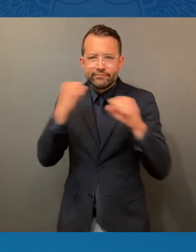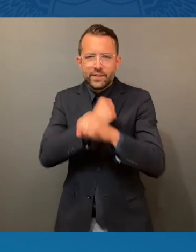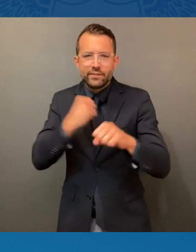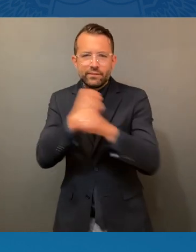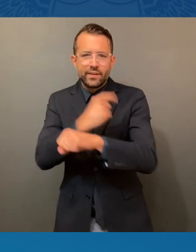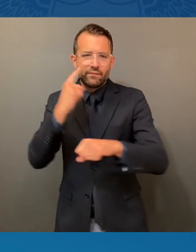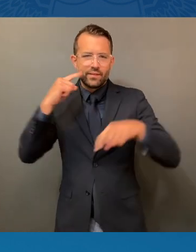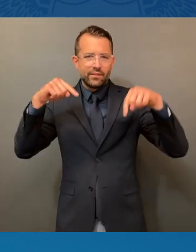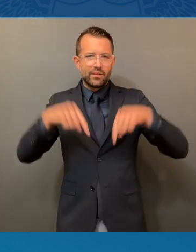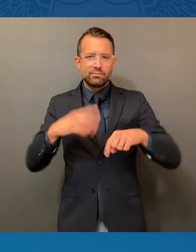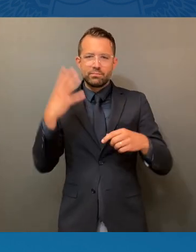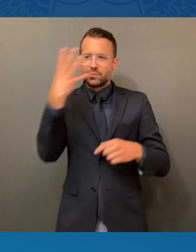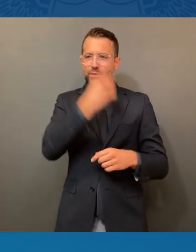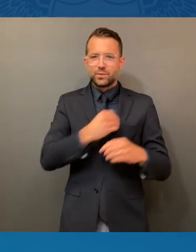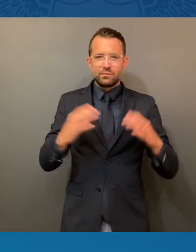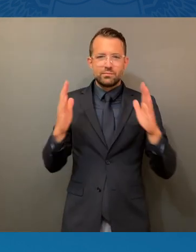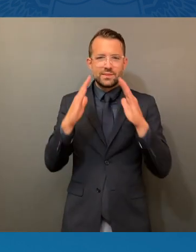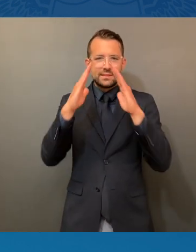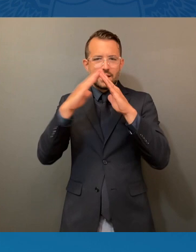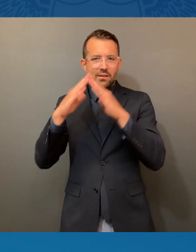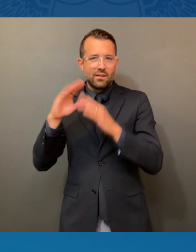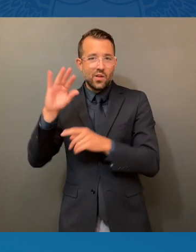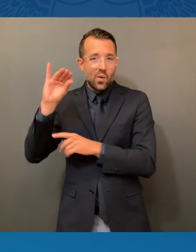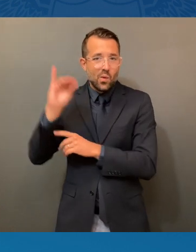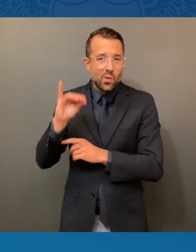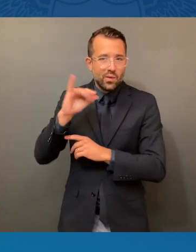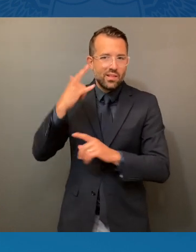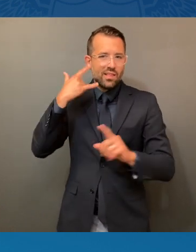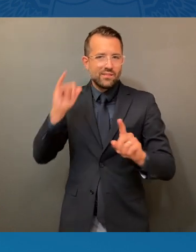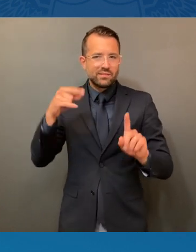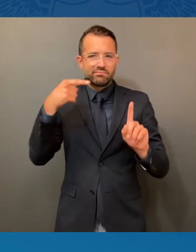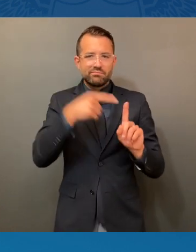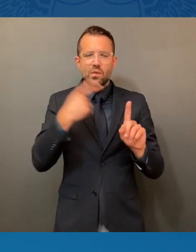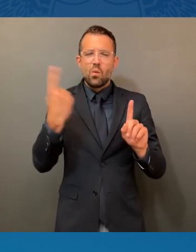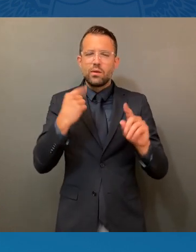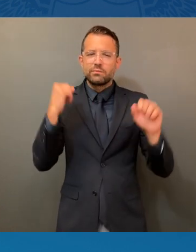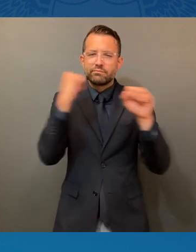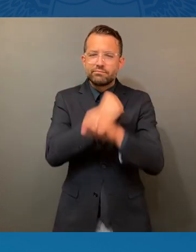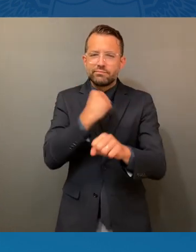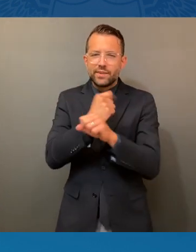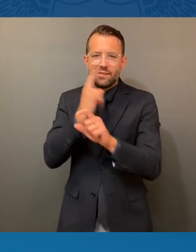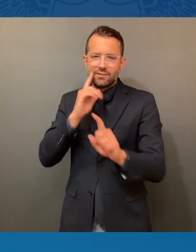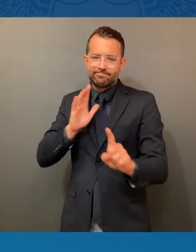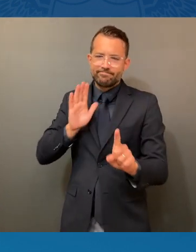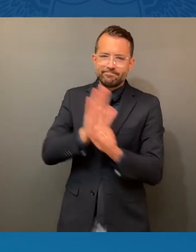and always fighting for its future, which, of course, starts with fighting for the children.